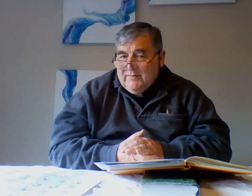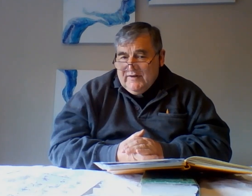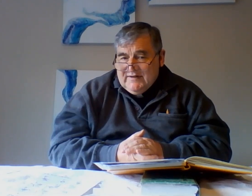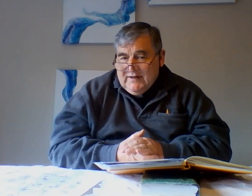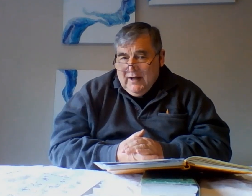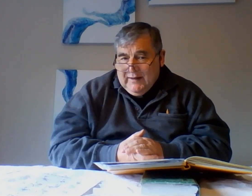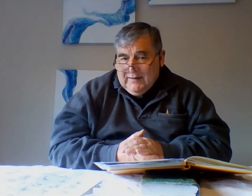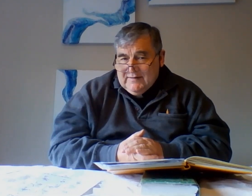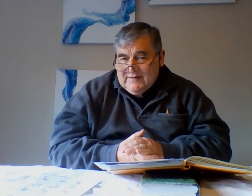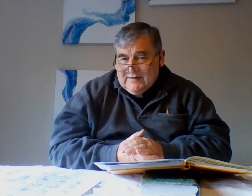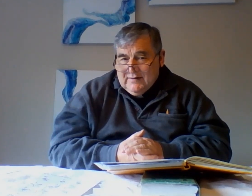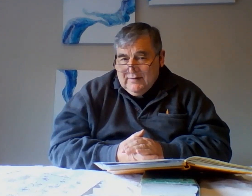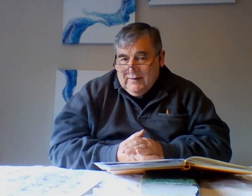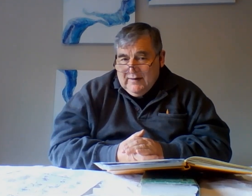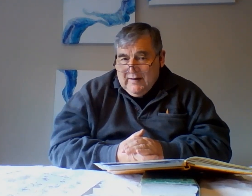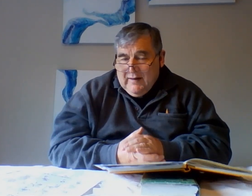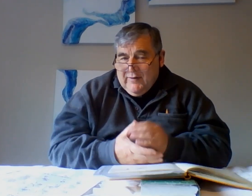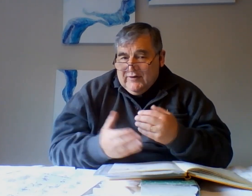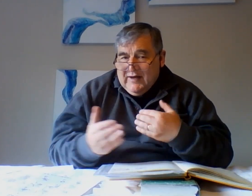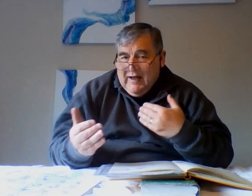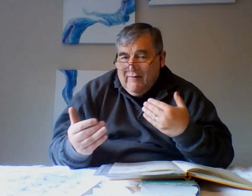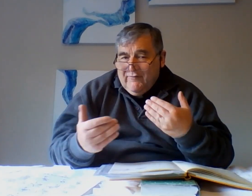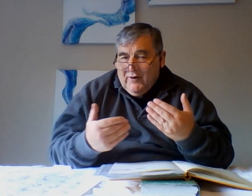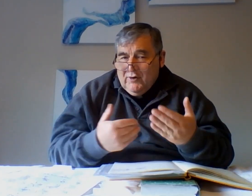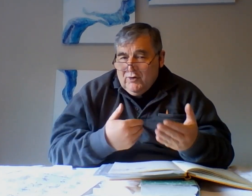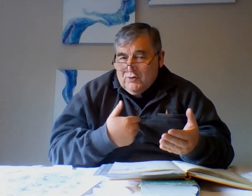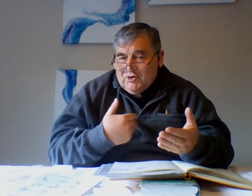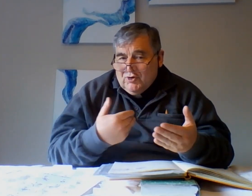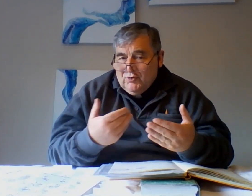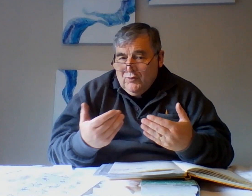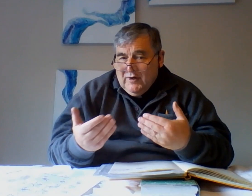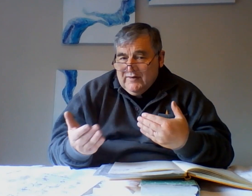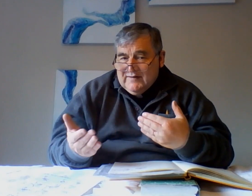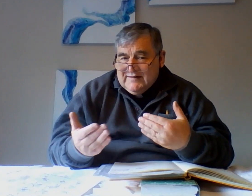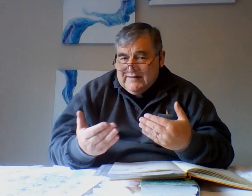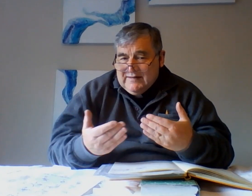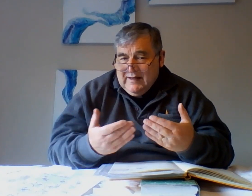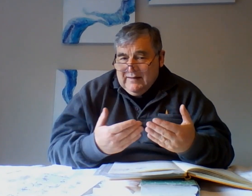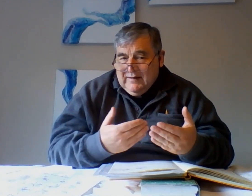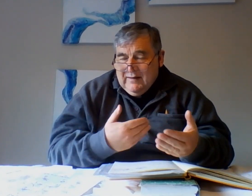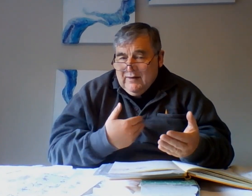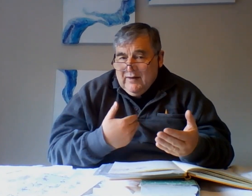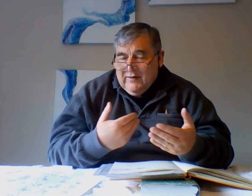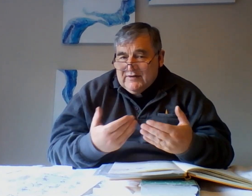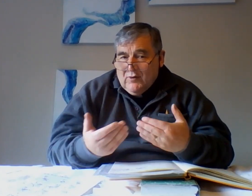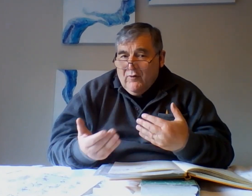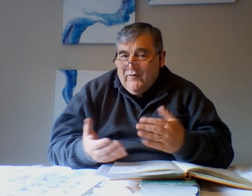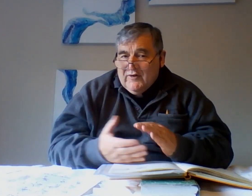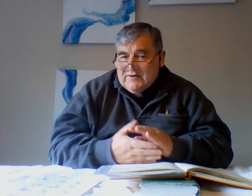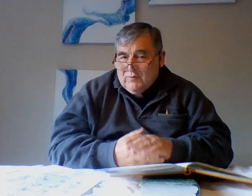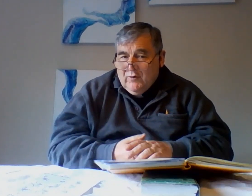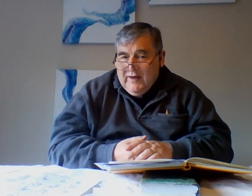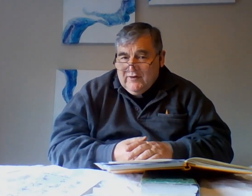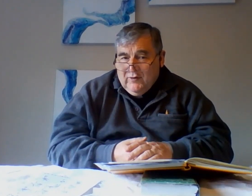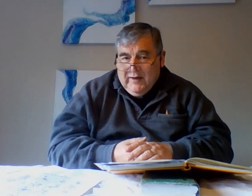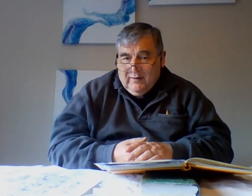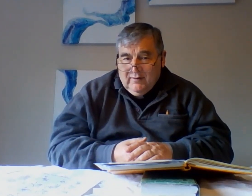of the signs that have a logical understanding (and) that it's obvious what they're doing.